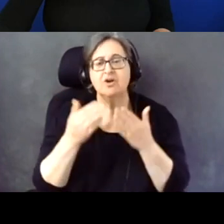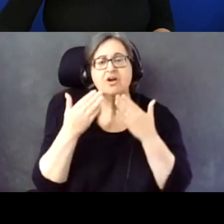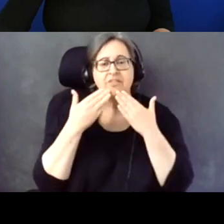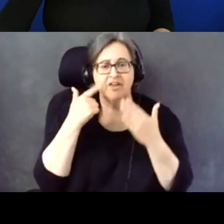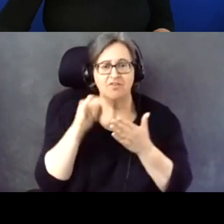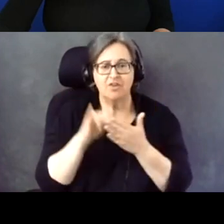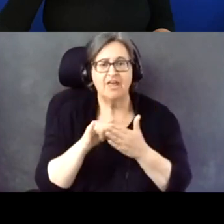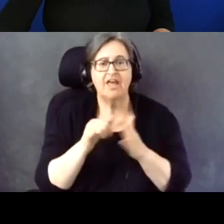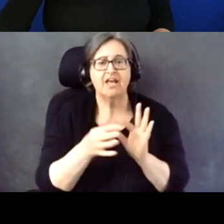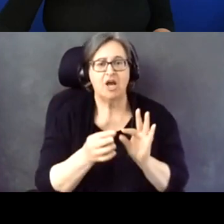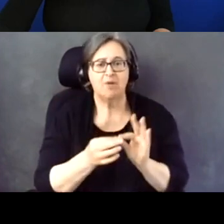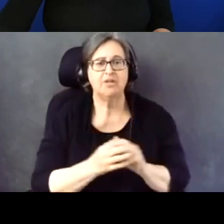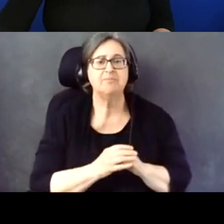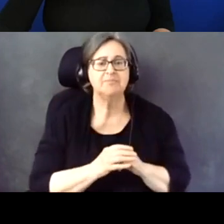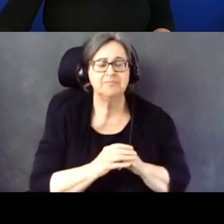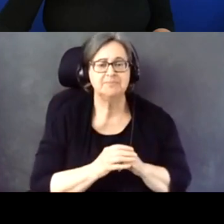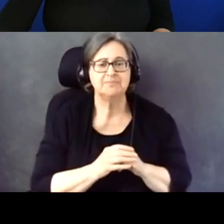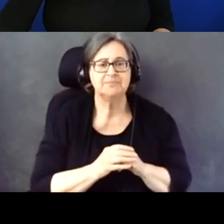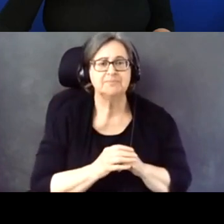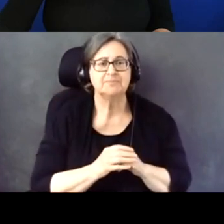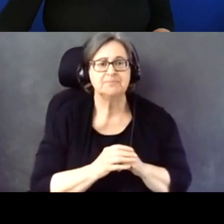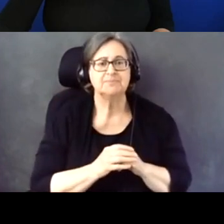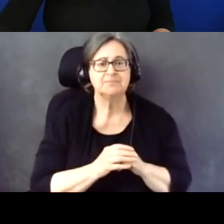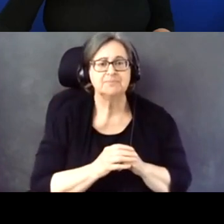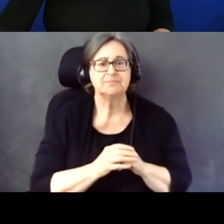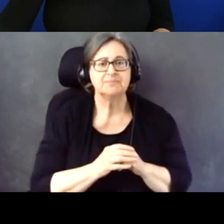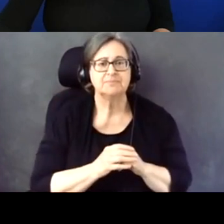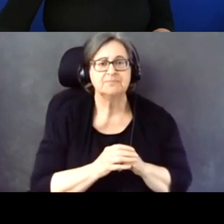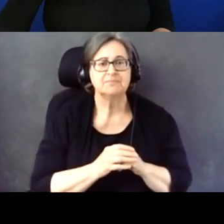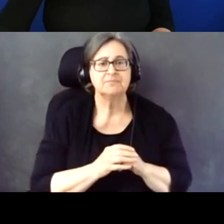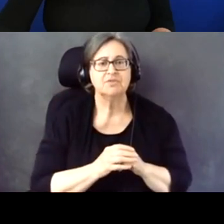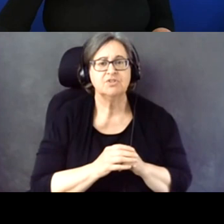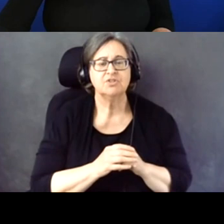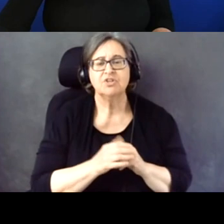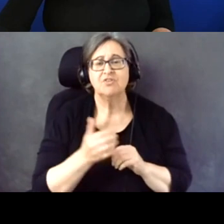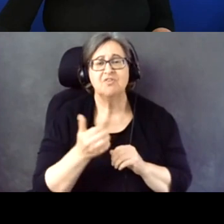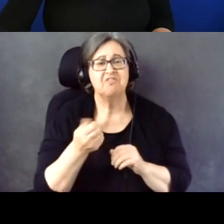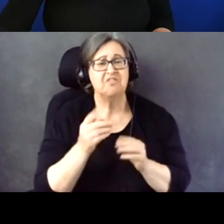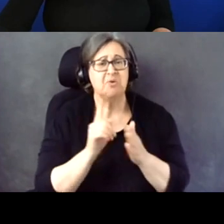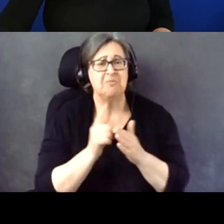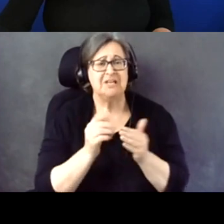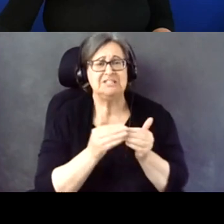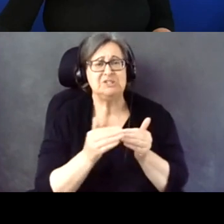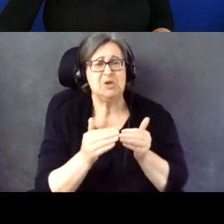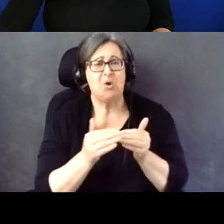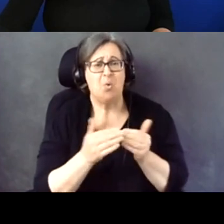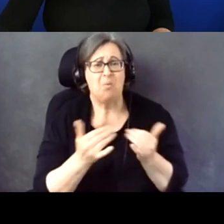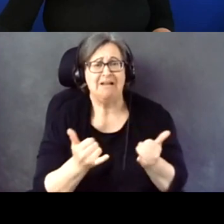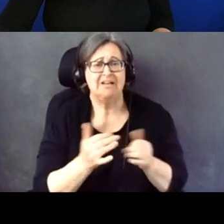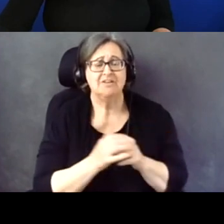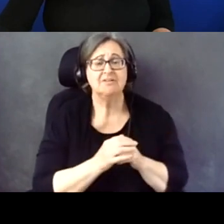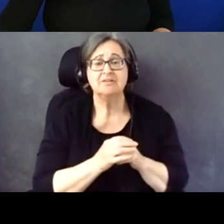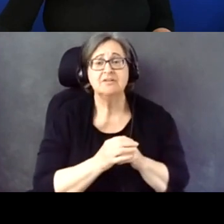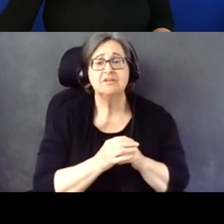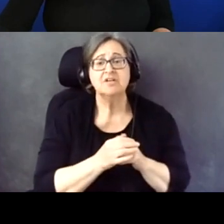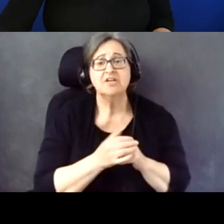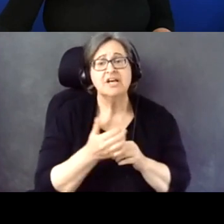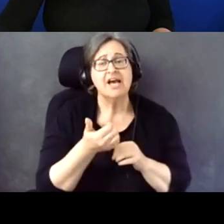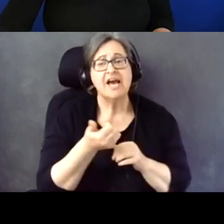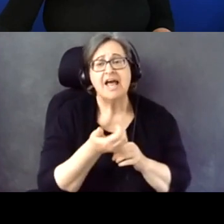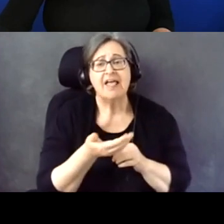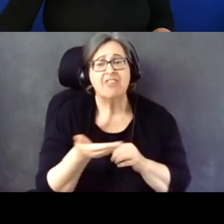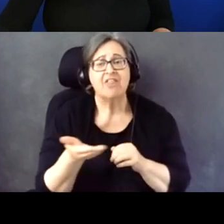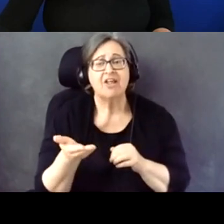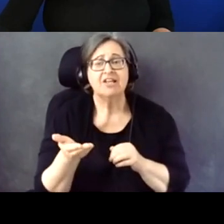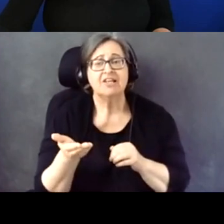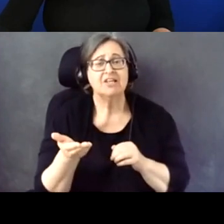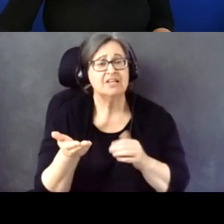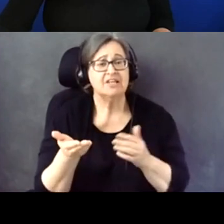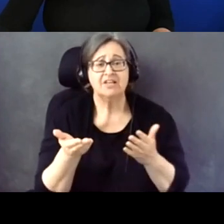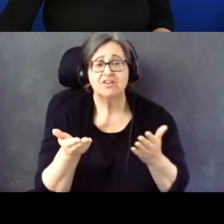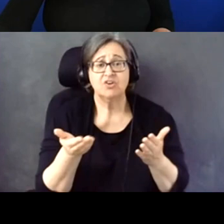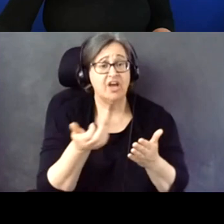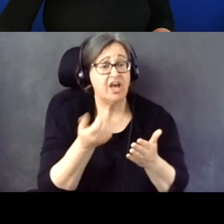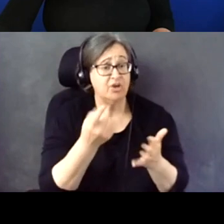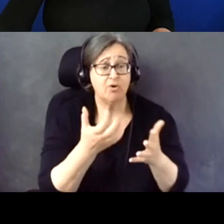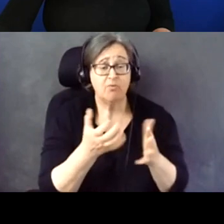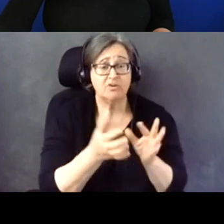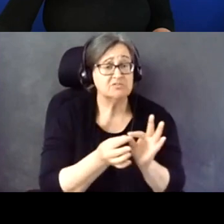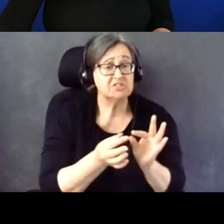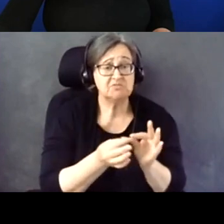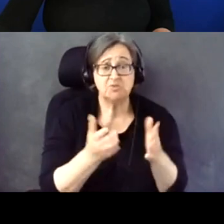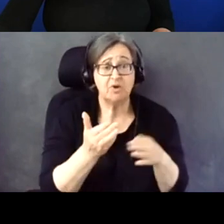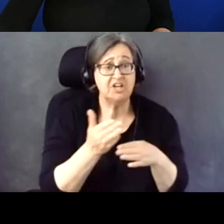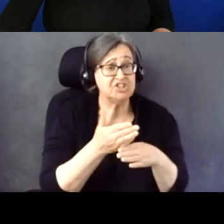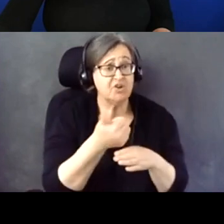But with just a few minutes left, is there anything else, any of you would like to share